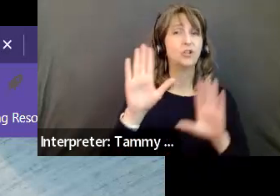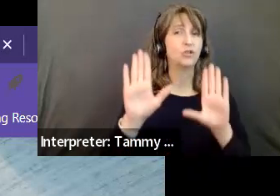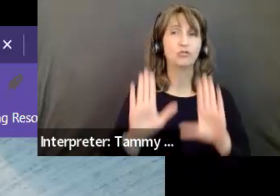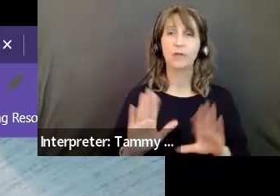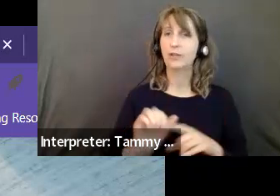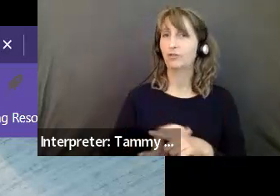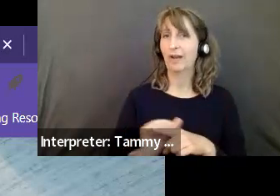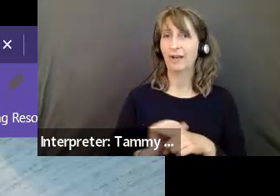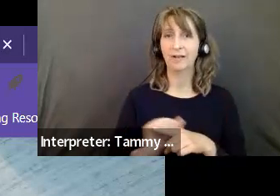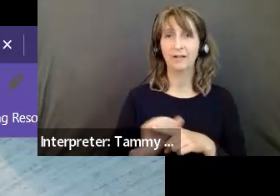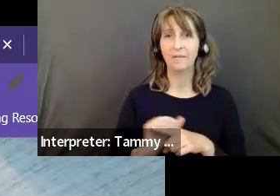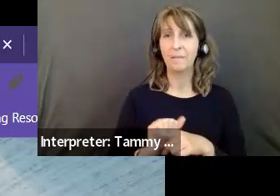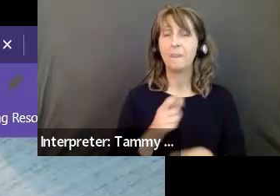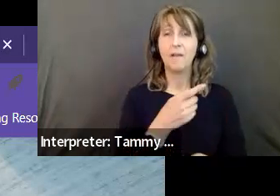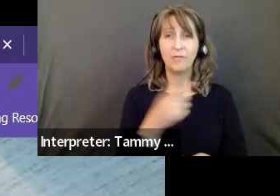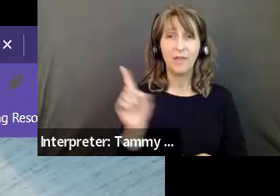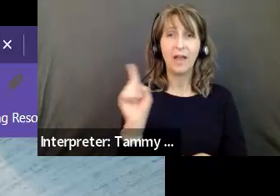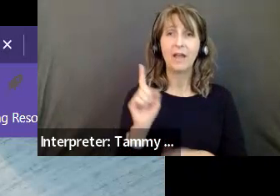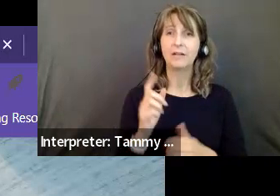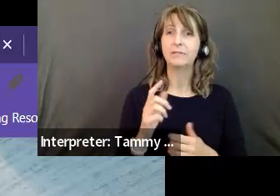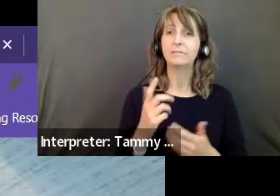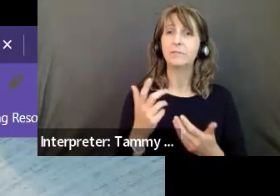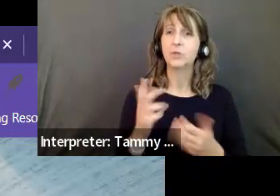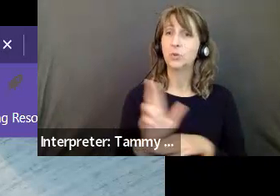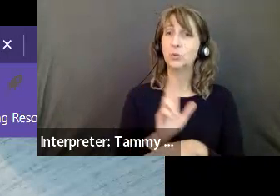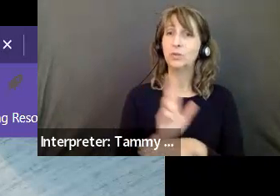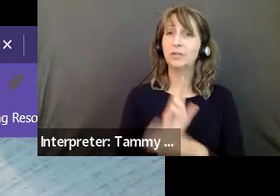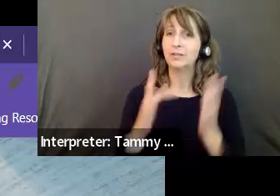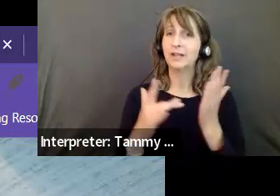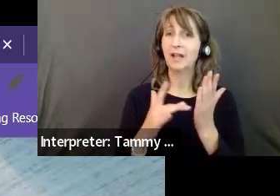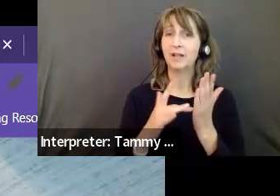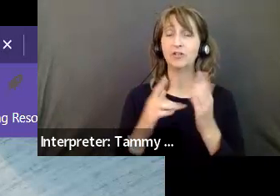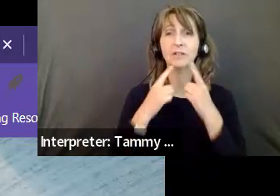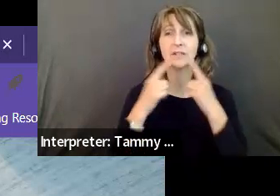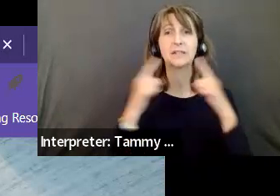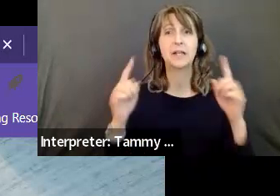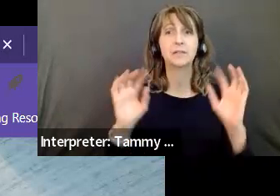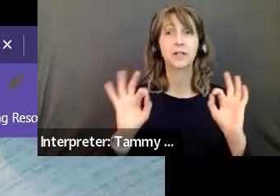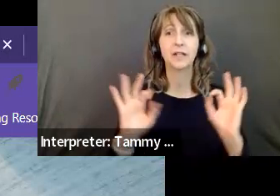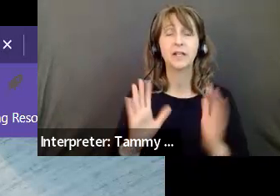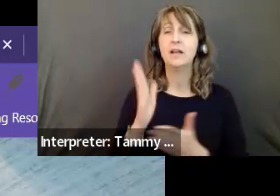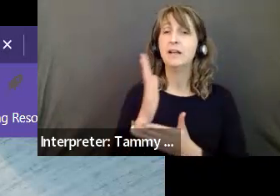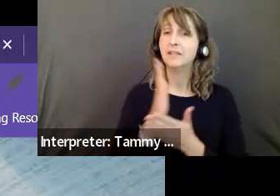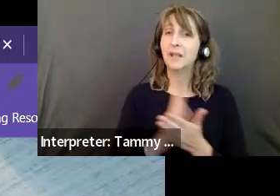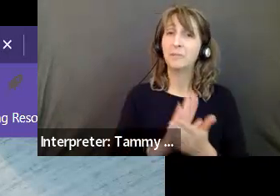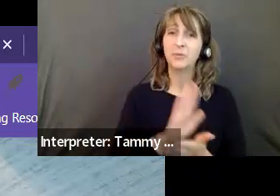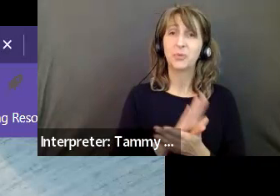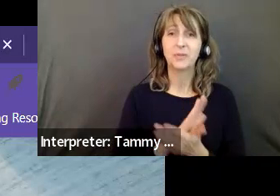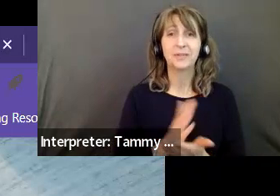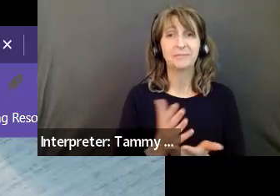And that implement these things really successfully. And then there's a lot of school out there that do don't.